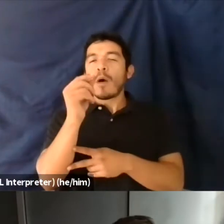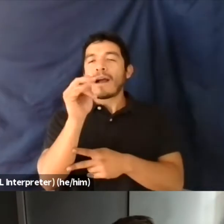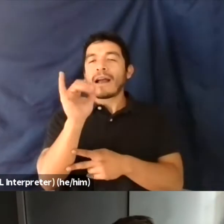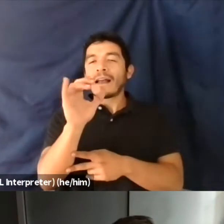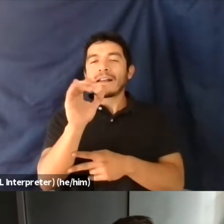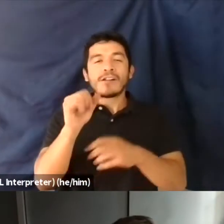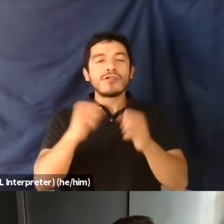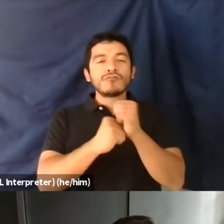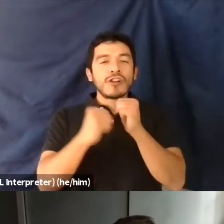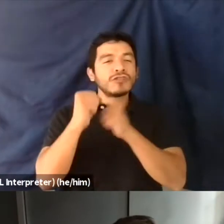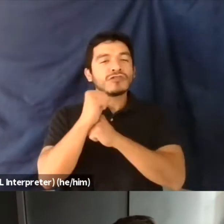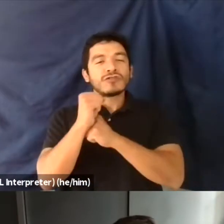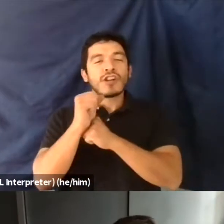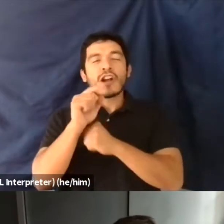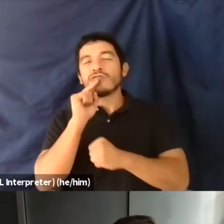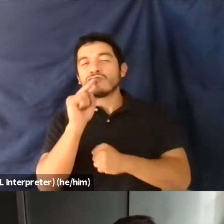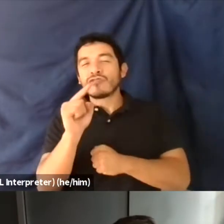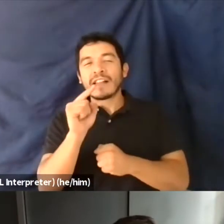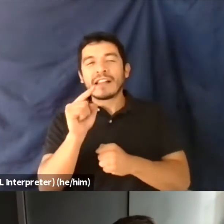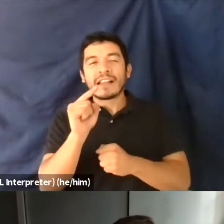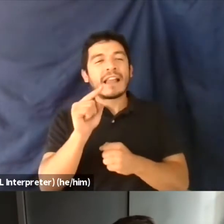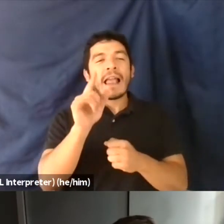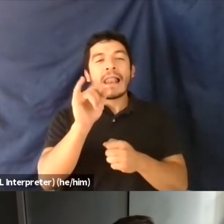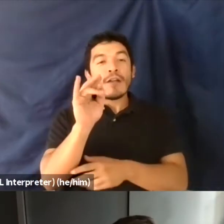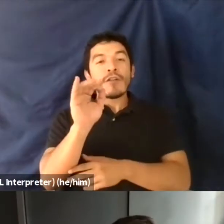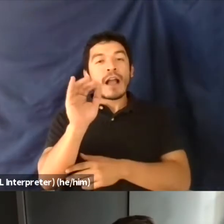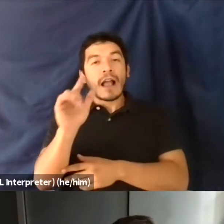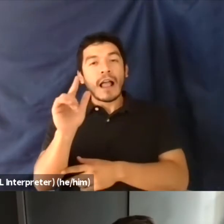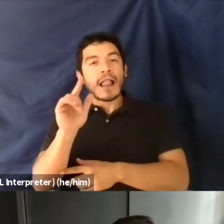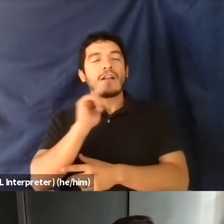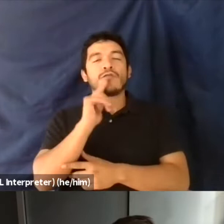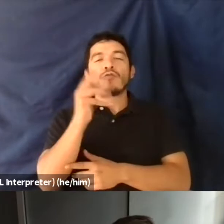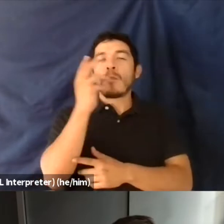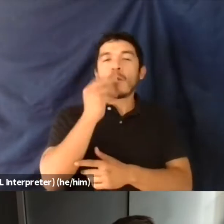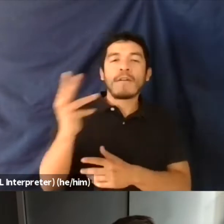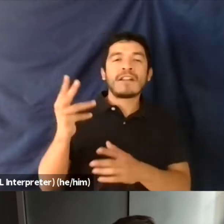it's really kind of beautifully woven together. So I guess I have some nerdy techie questions